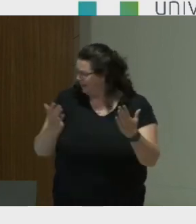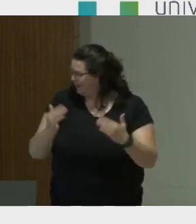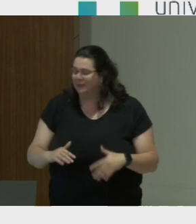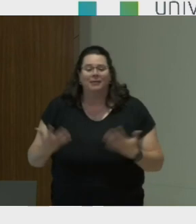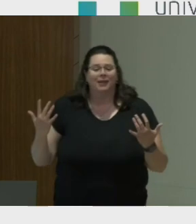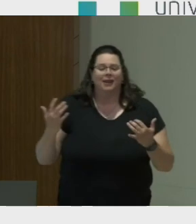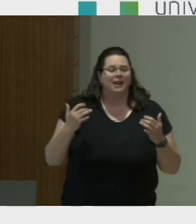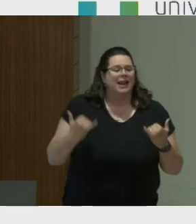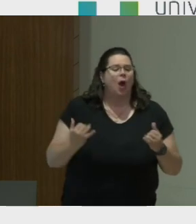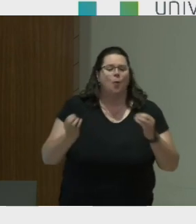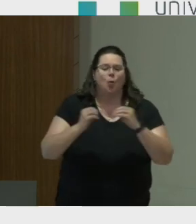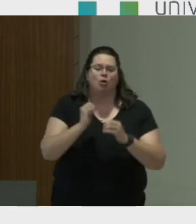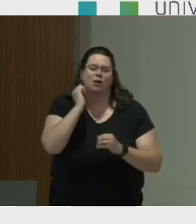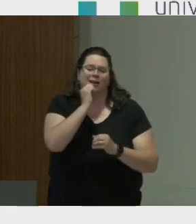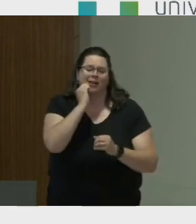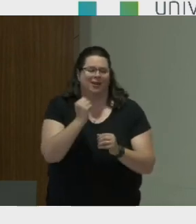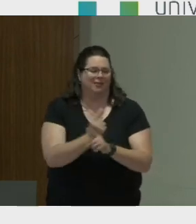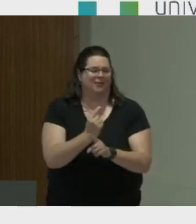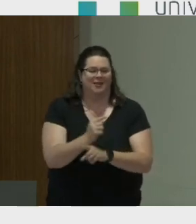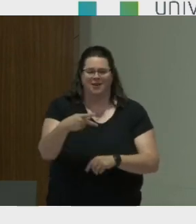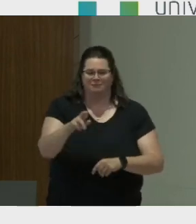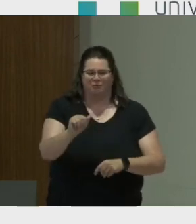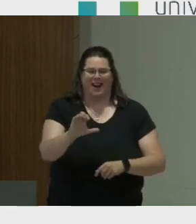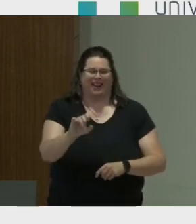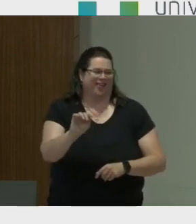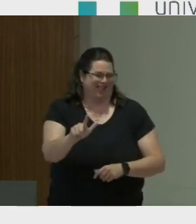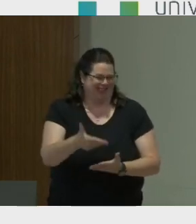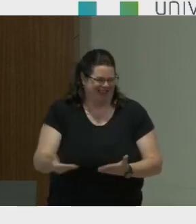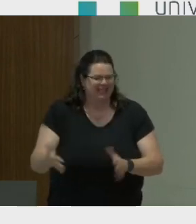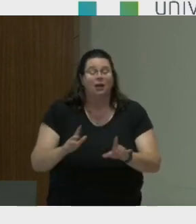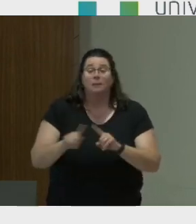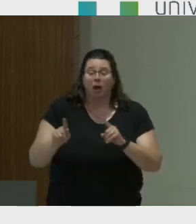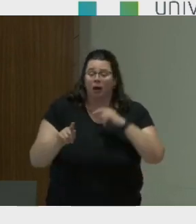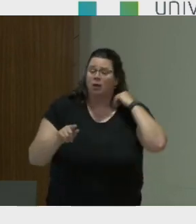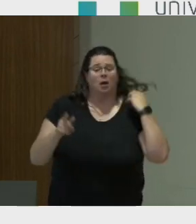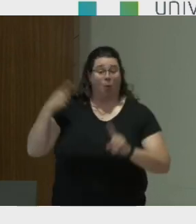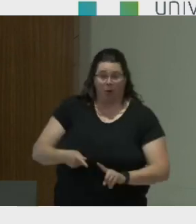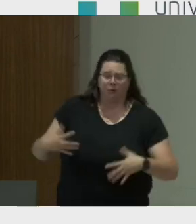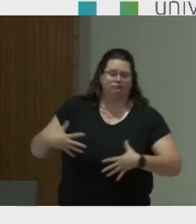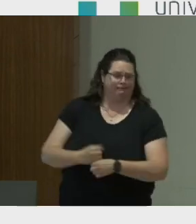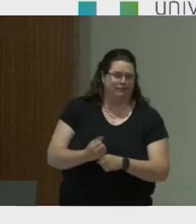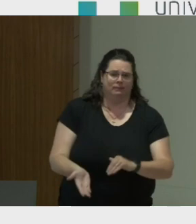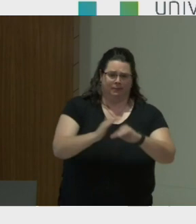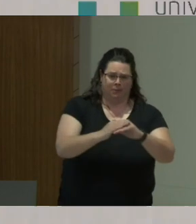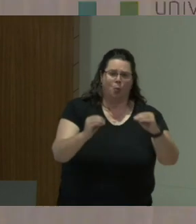But just to summarize what we both said, there is an increased risk, so we have to take special